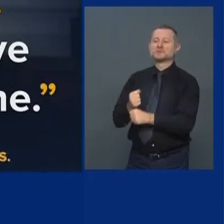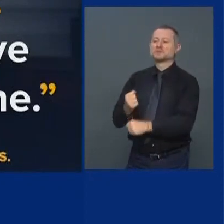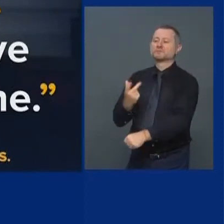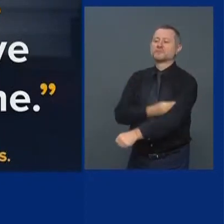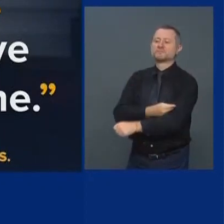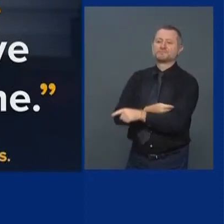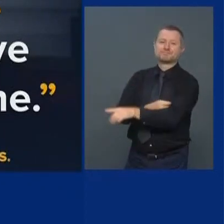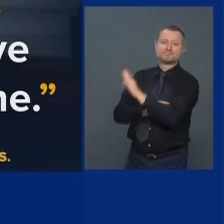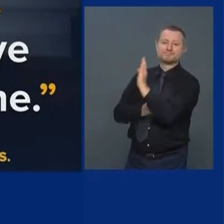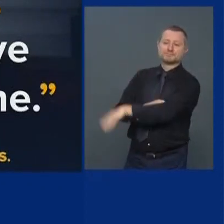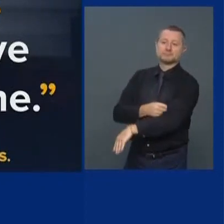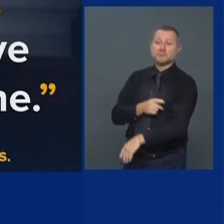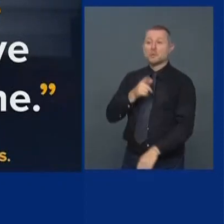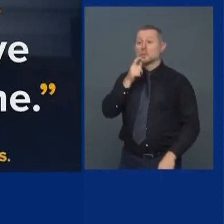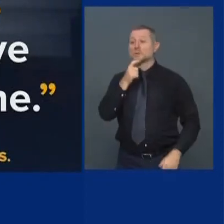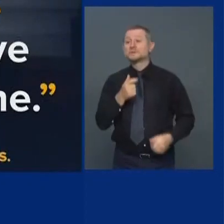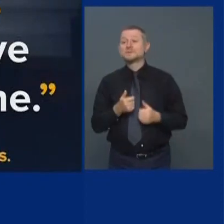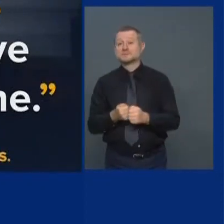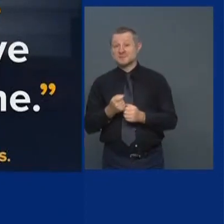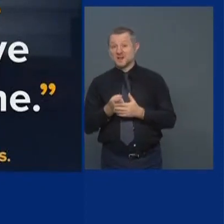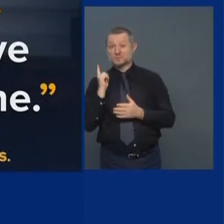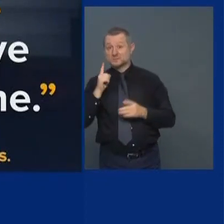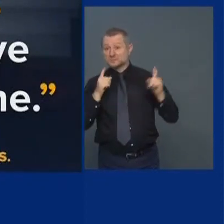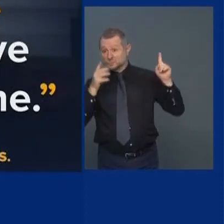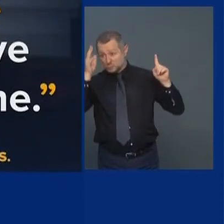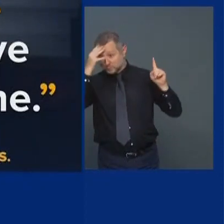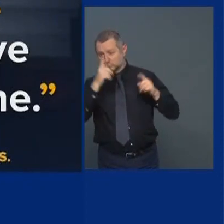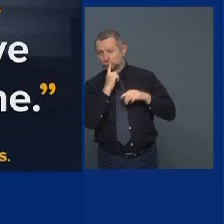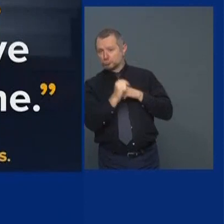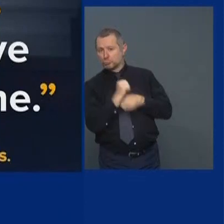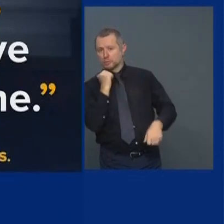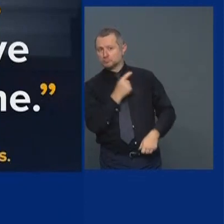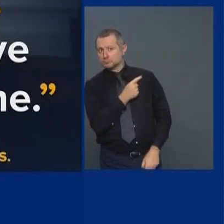YOU KNOW WHAT THAT IS?